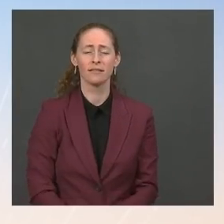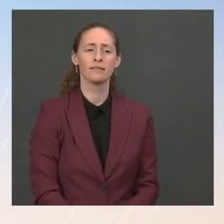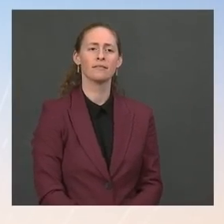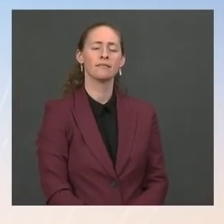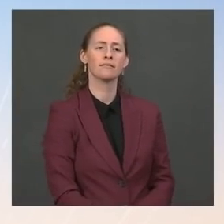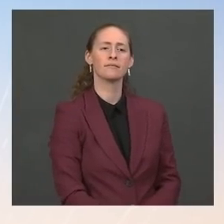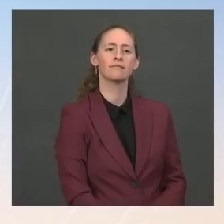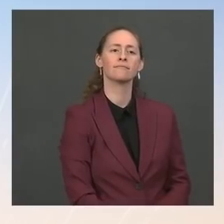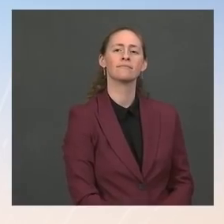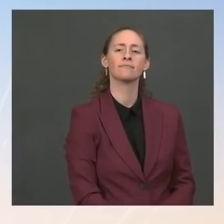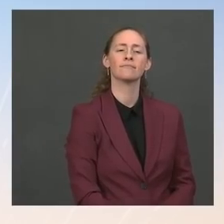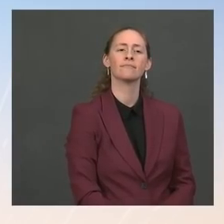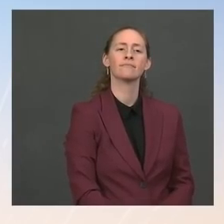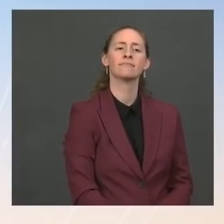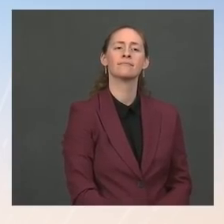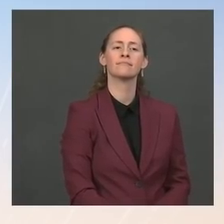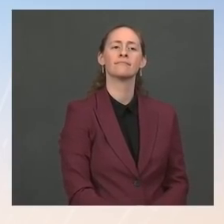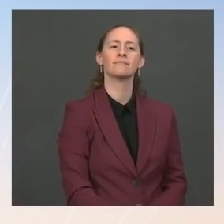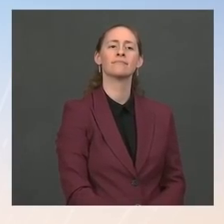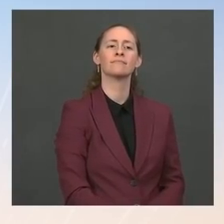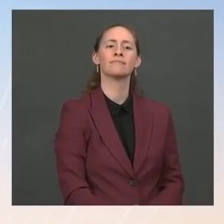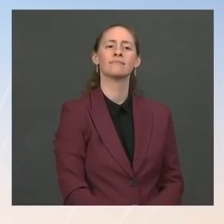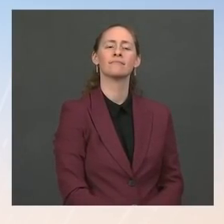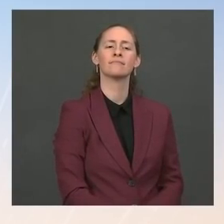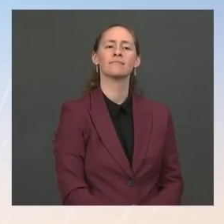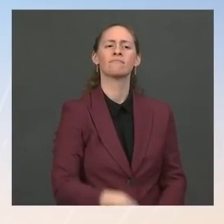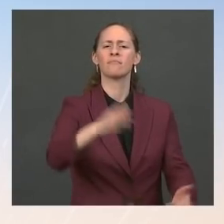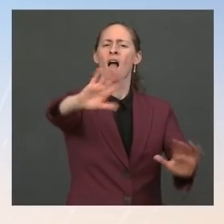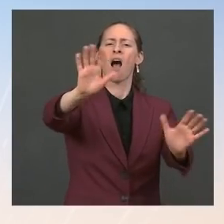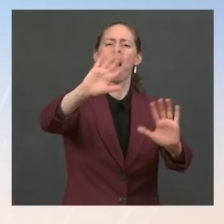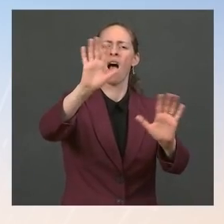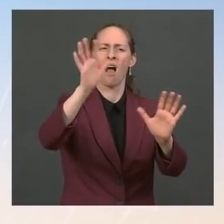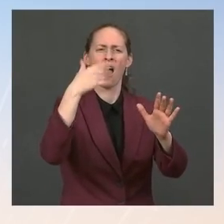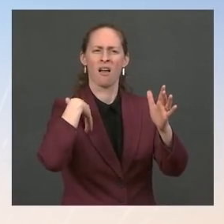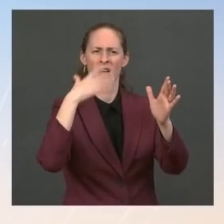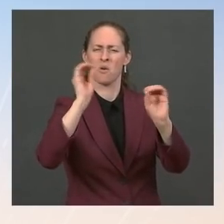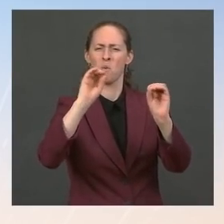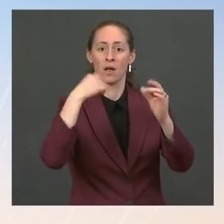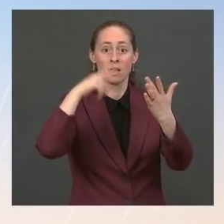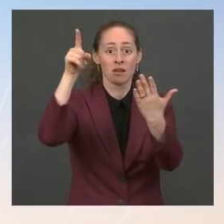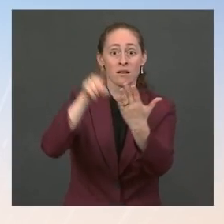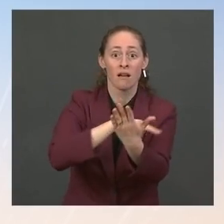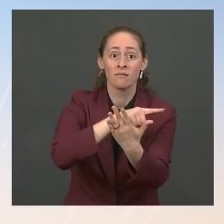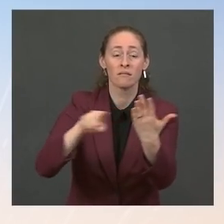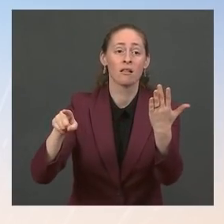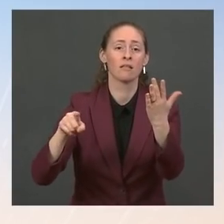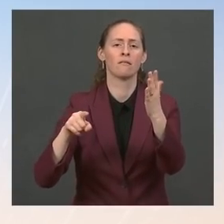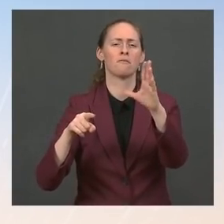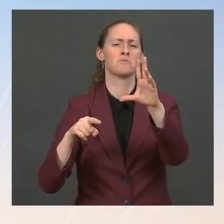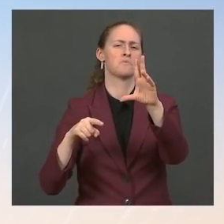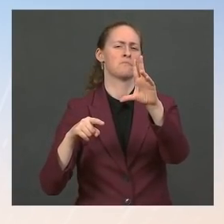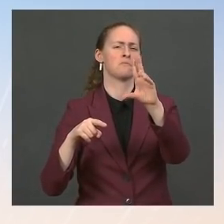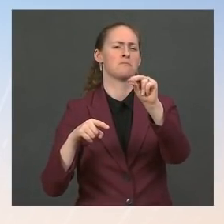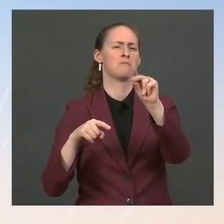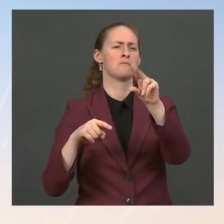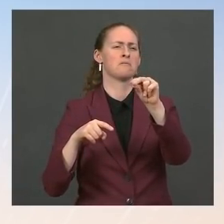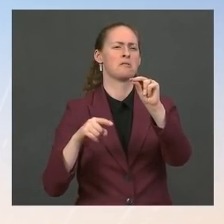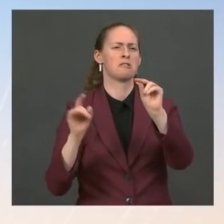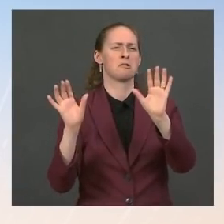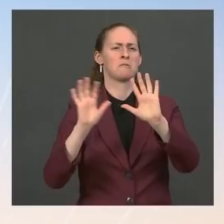There are existing leases that are continuing. And just to be clear, I know you know -- The Press: Sorry. Not new leases. Ms. Psaki: Not new leases. >> The Press: You're right. Ms. Psaki: But just to be clear -- and I know that's been a criticism --